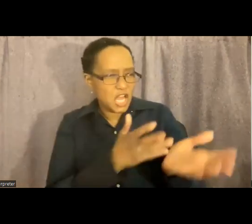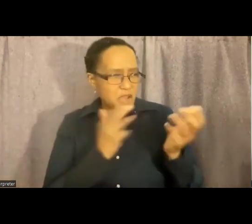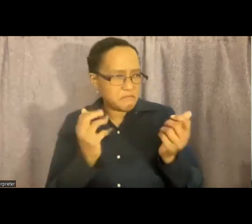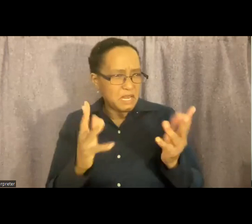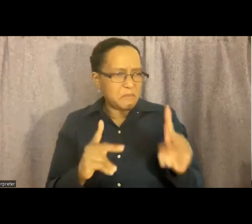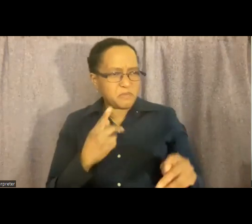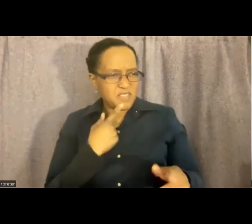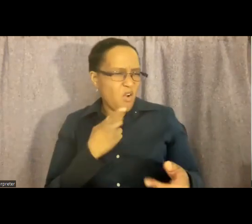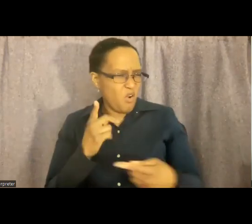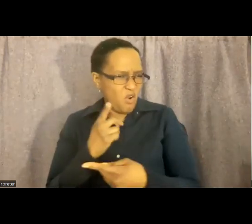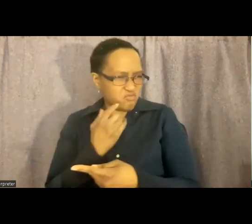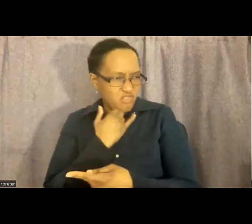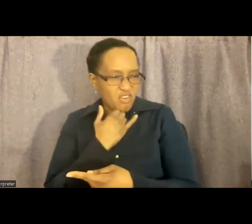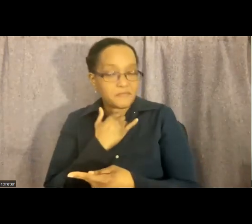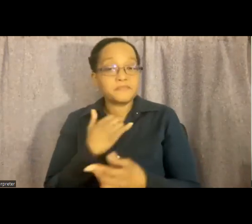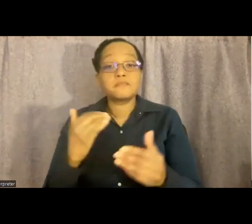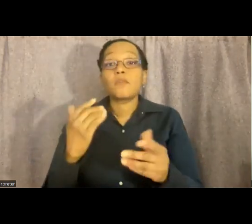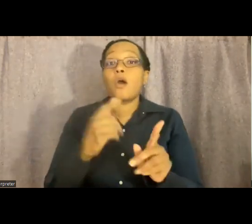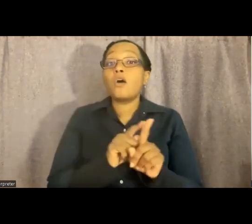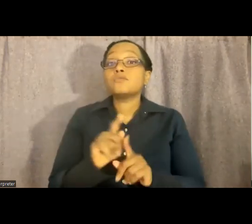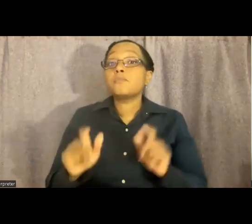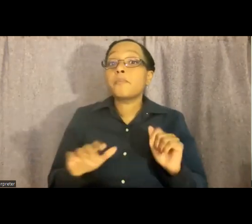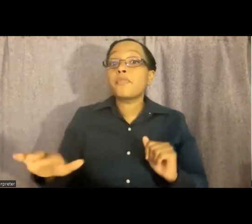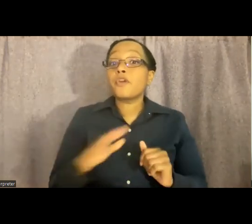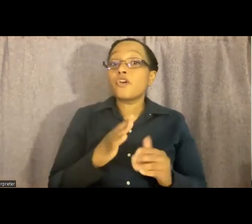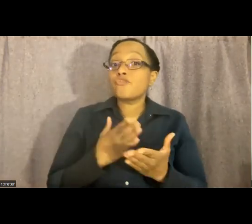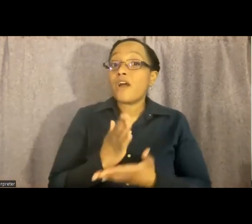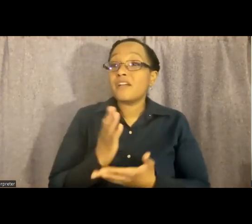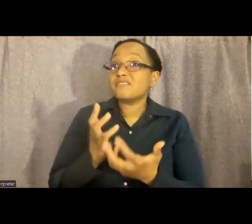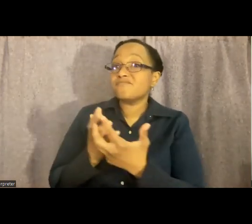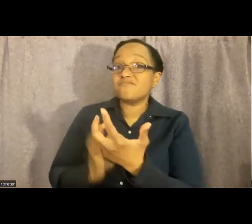We also know that is not what their rights are, people have a right to community living